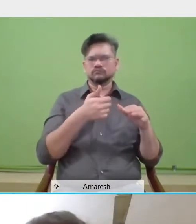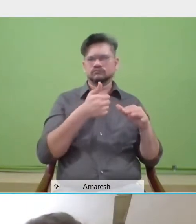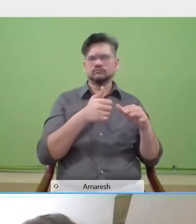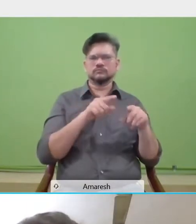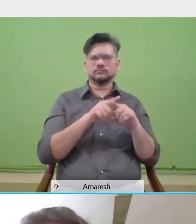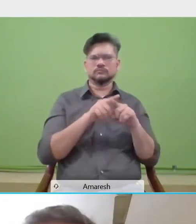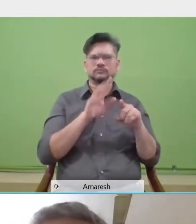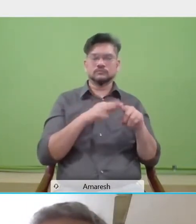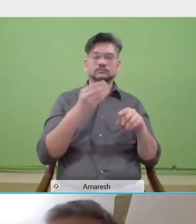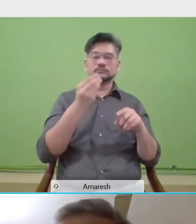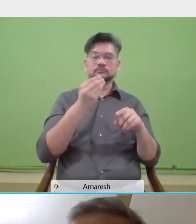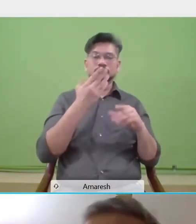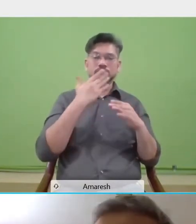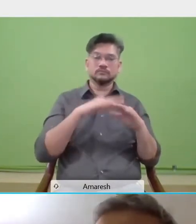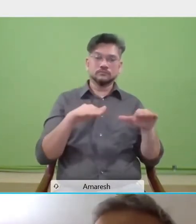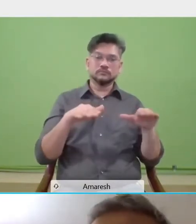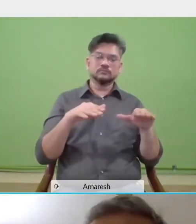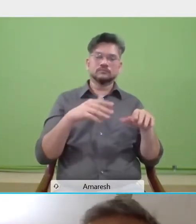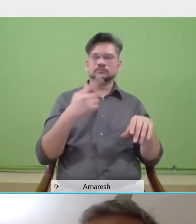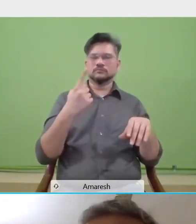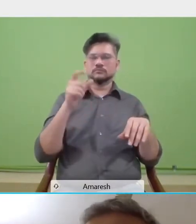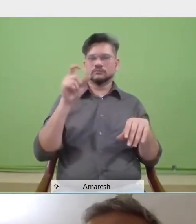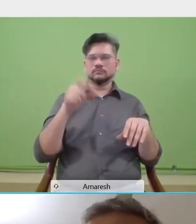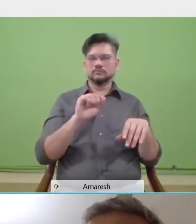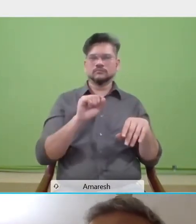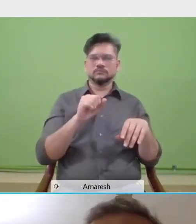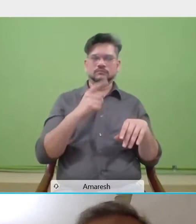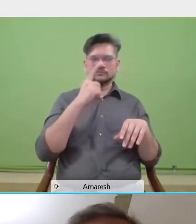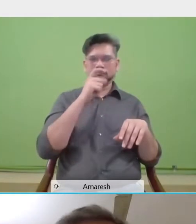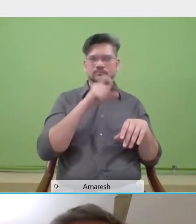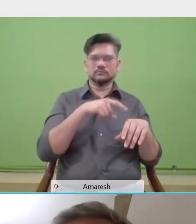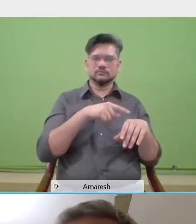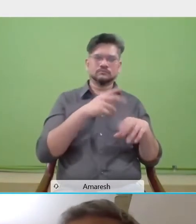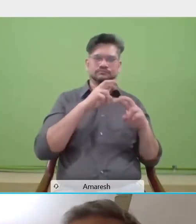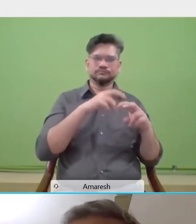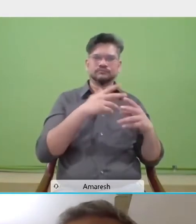some of the students one of my students of course she did research and now she is doing thus